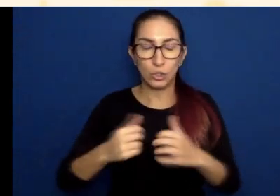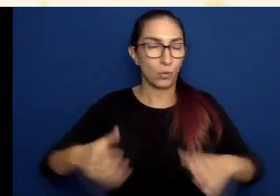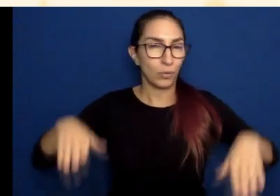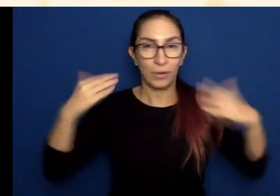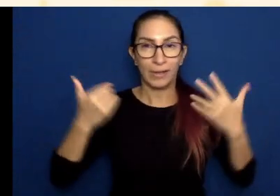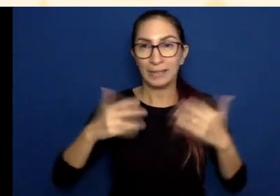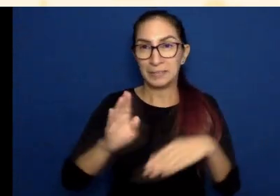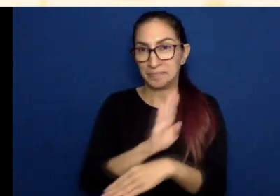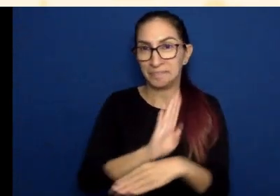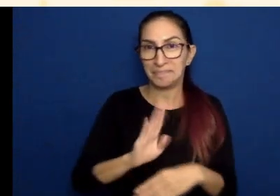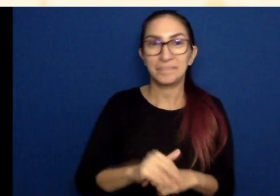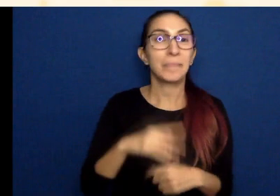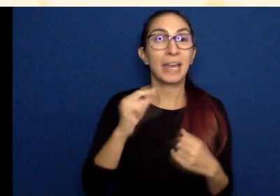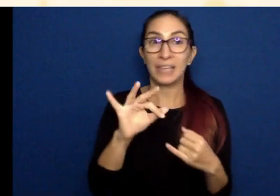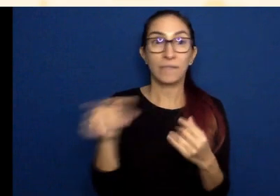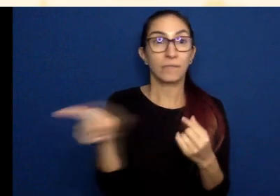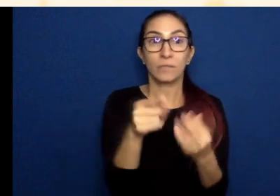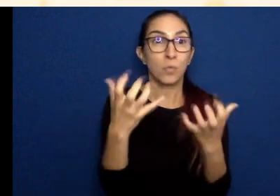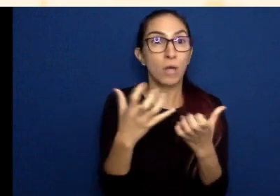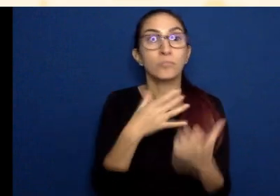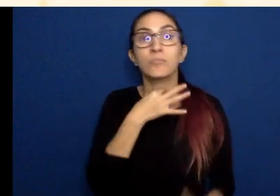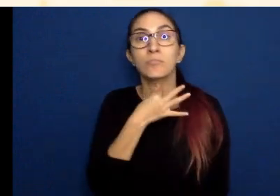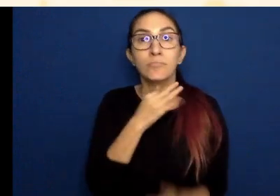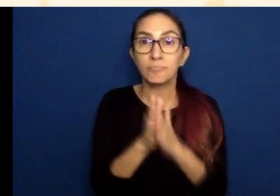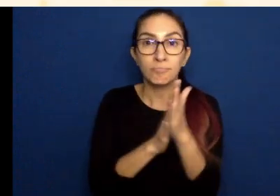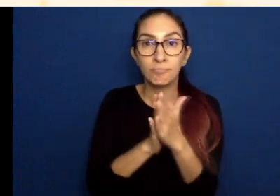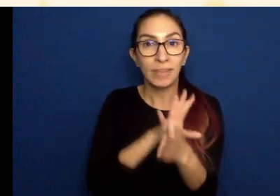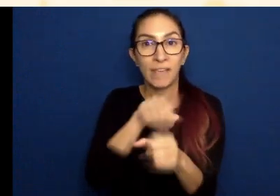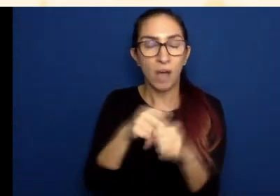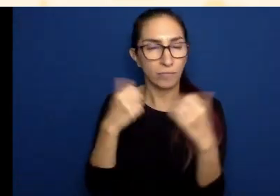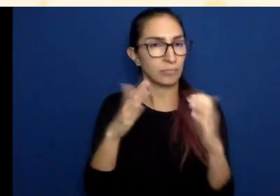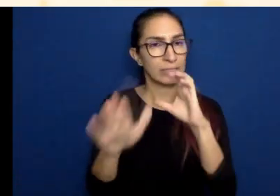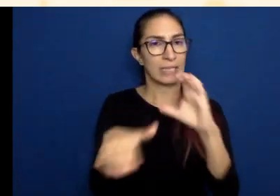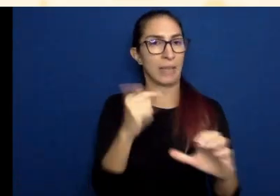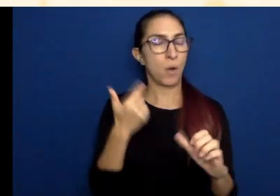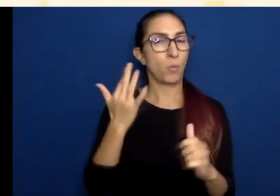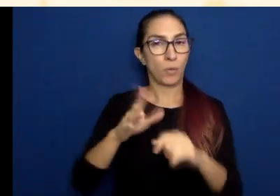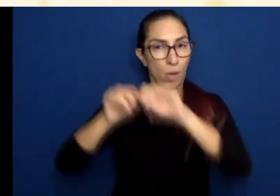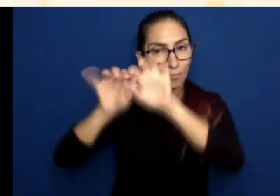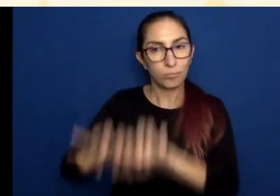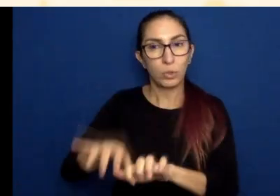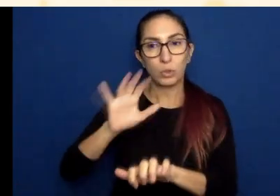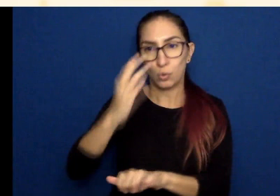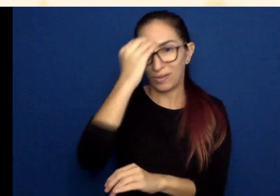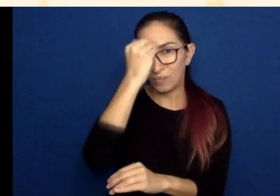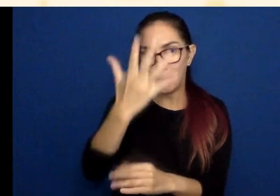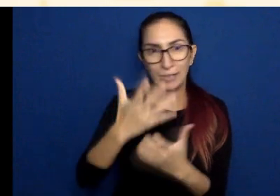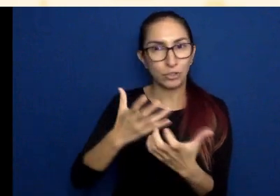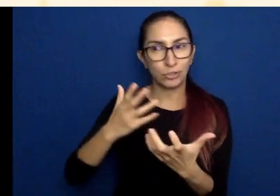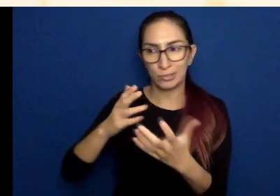please do email us, because we'll put your details into a big document